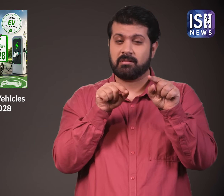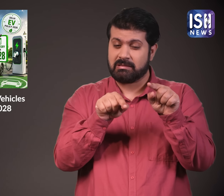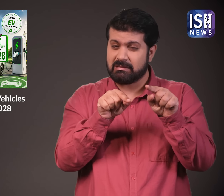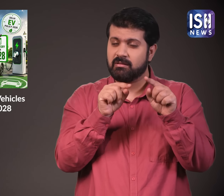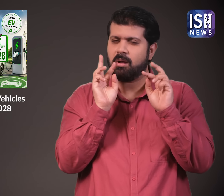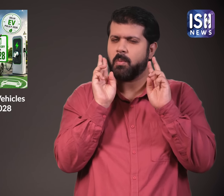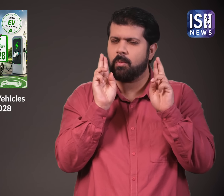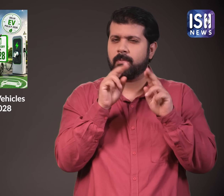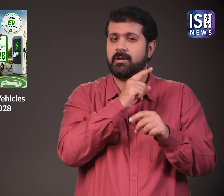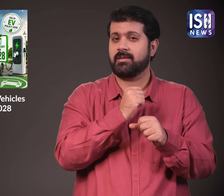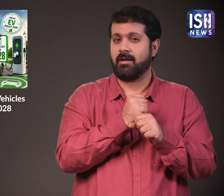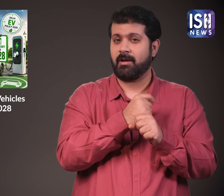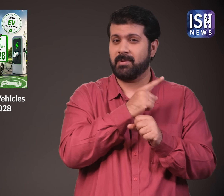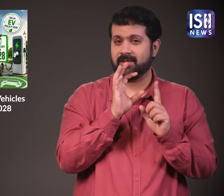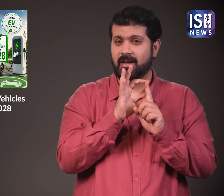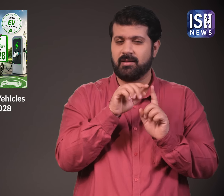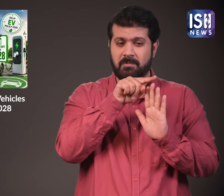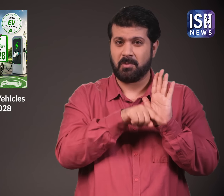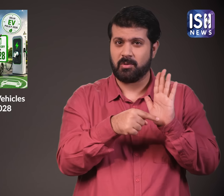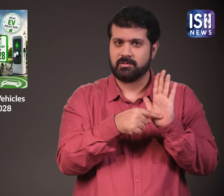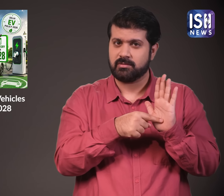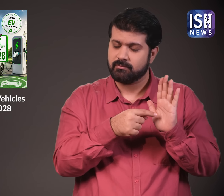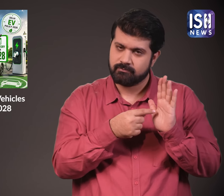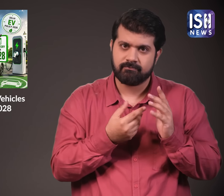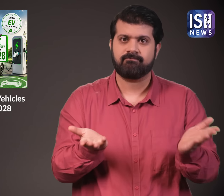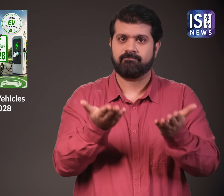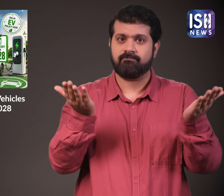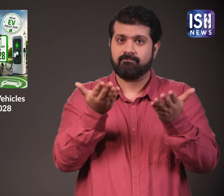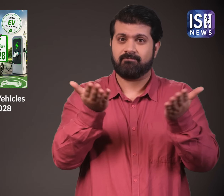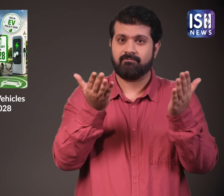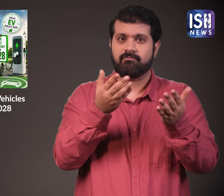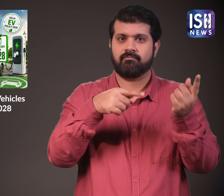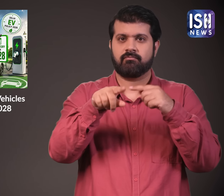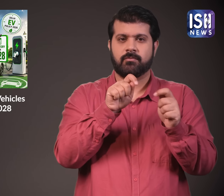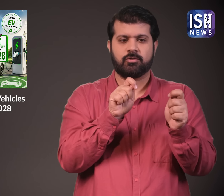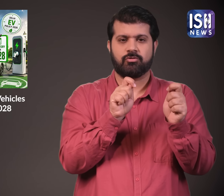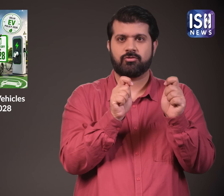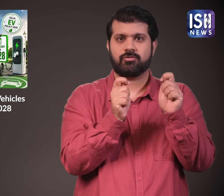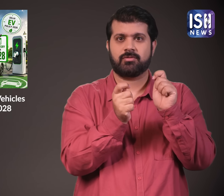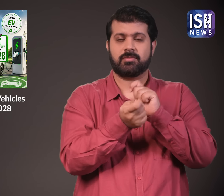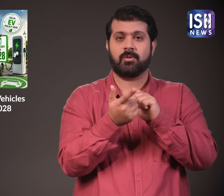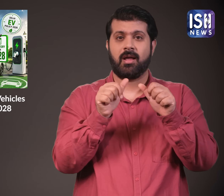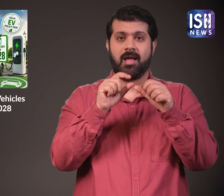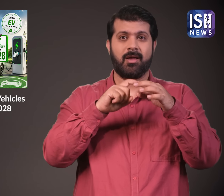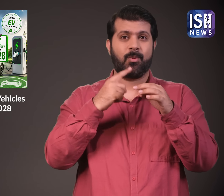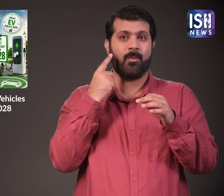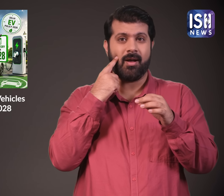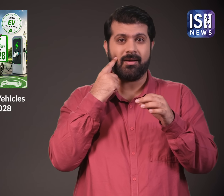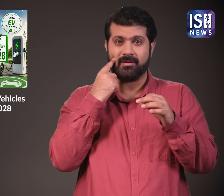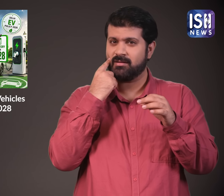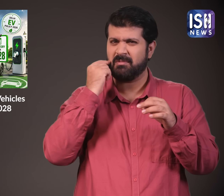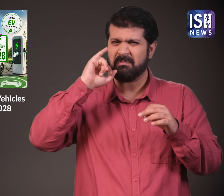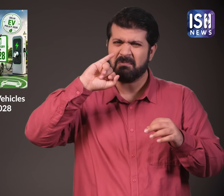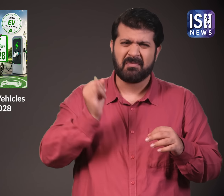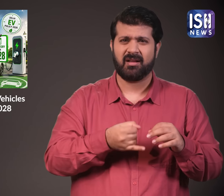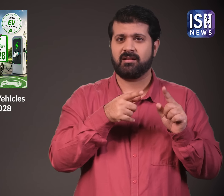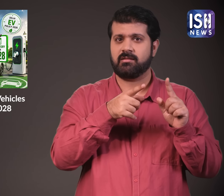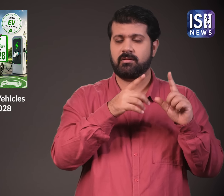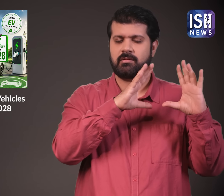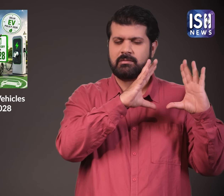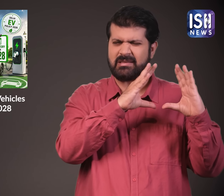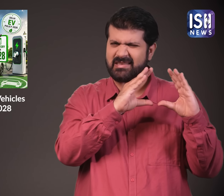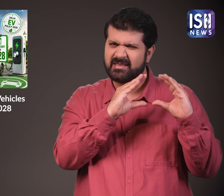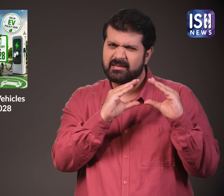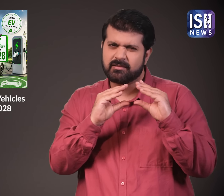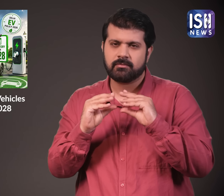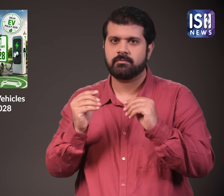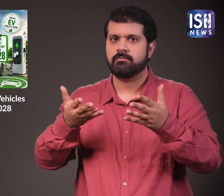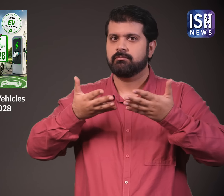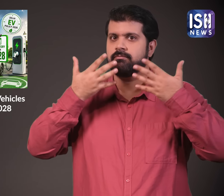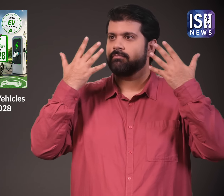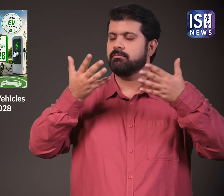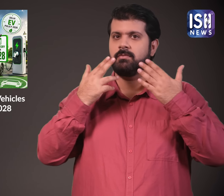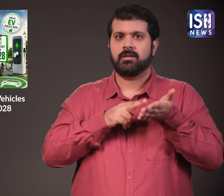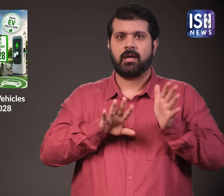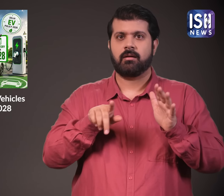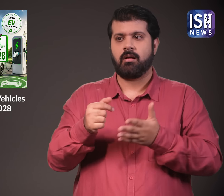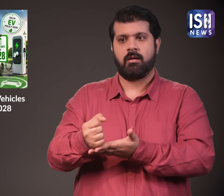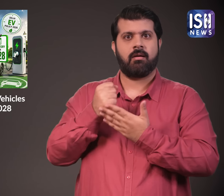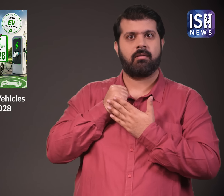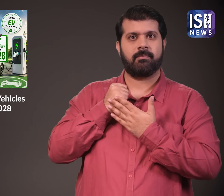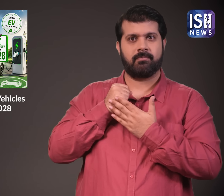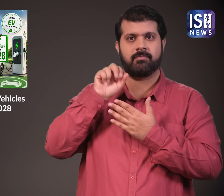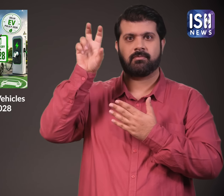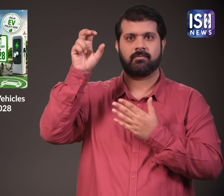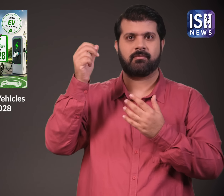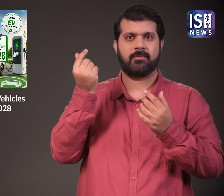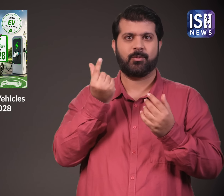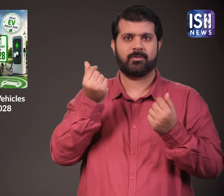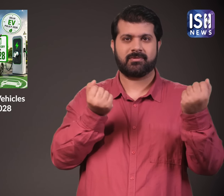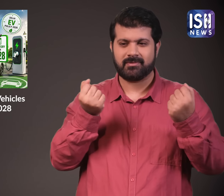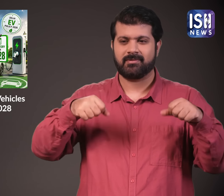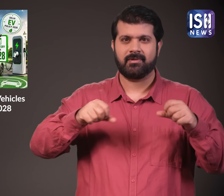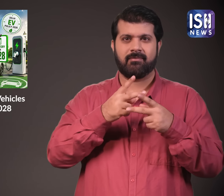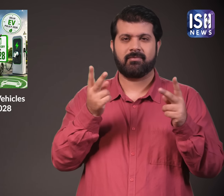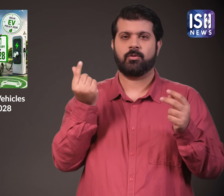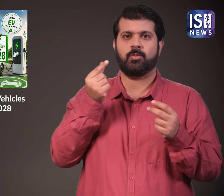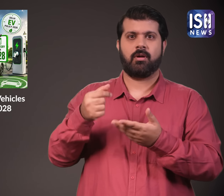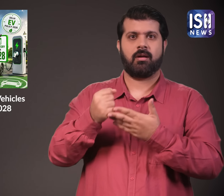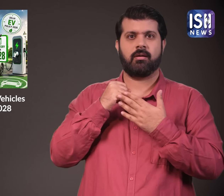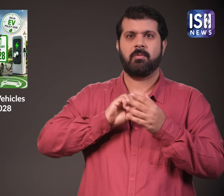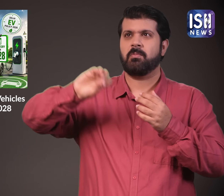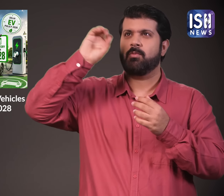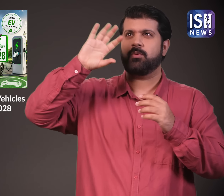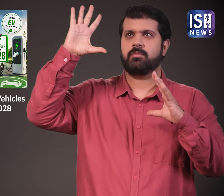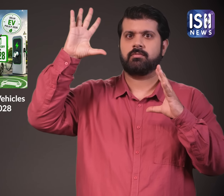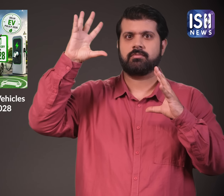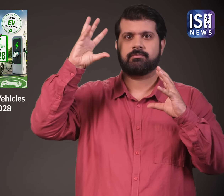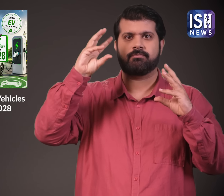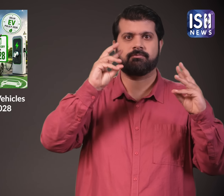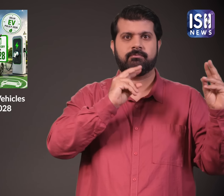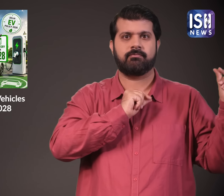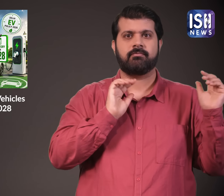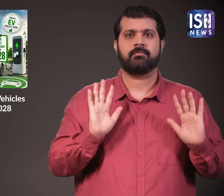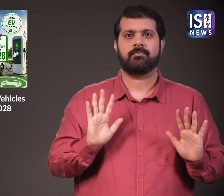The government hopes this policy will reduce pollution, improve air quality, and encourage more people to switch to EVs.